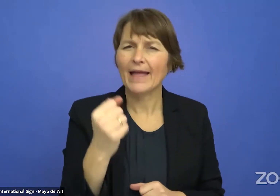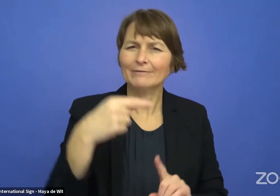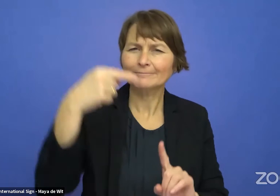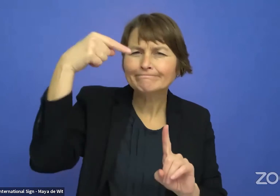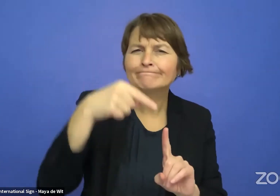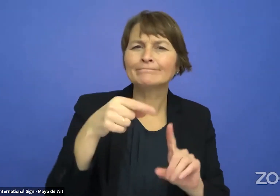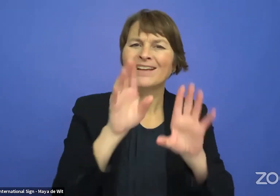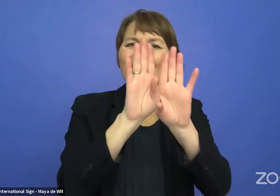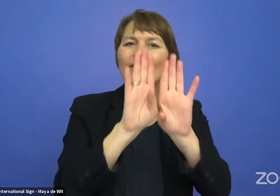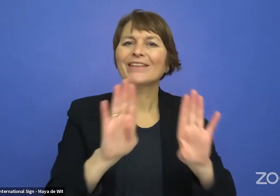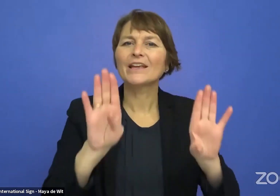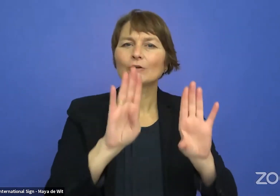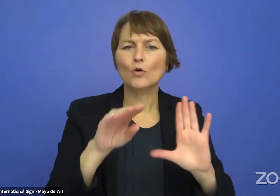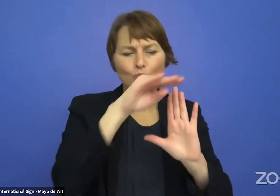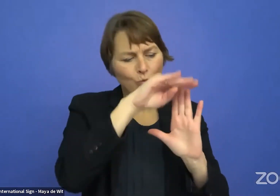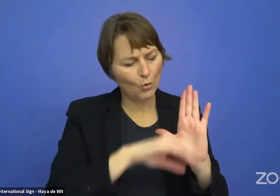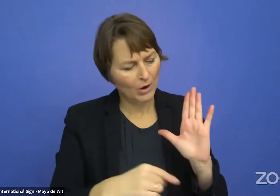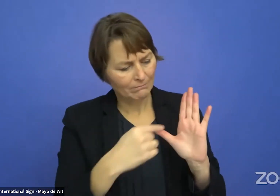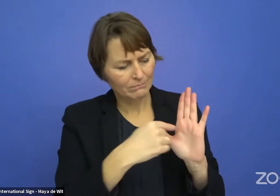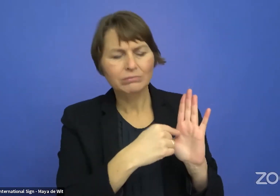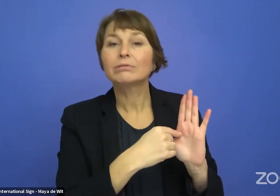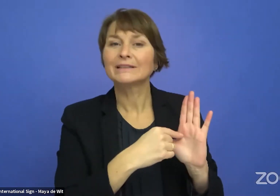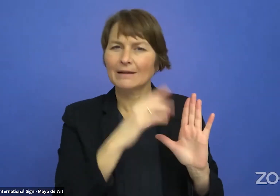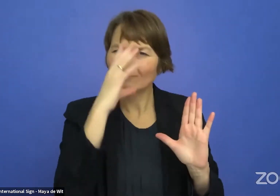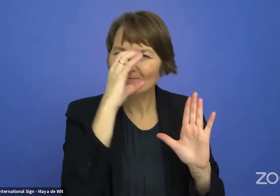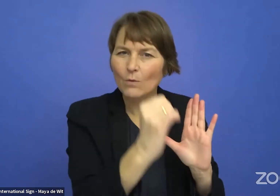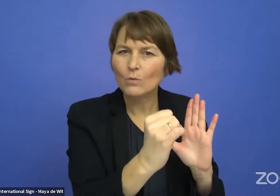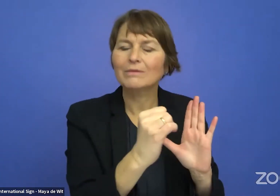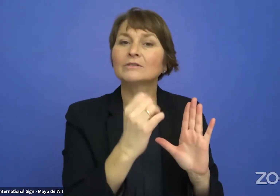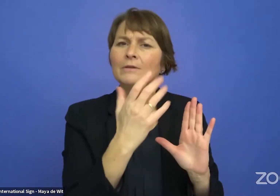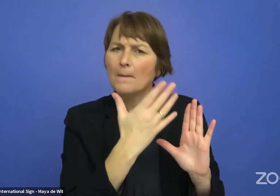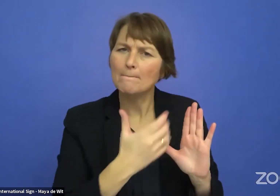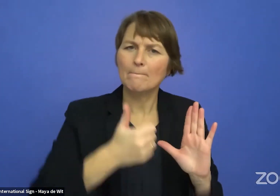projects, focusing on better accessibility. So is there support from the politics?